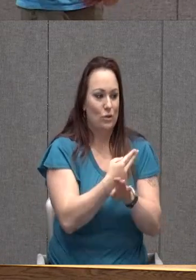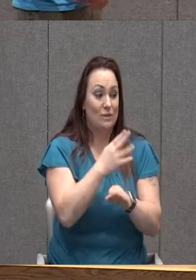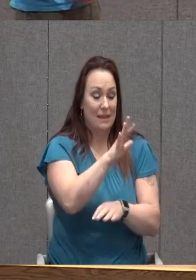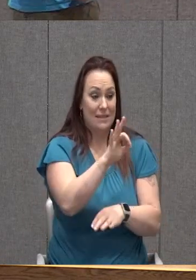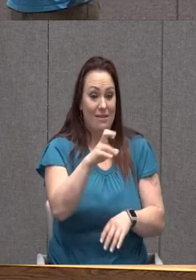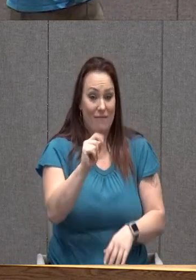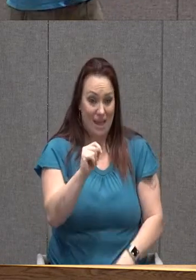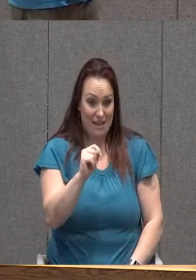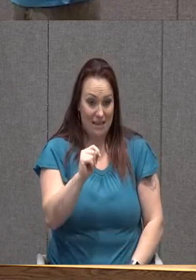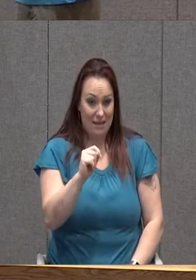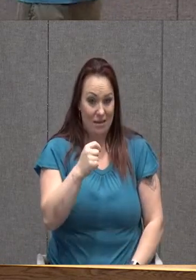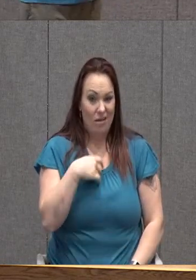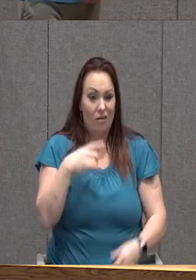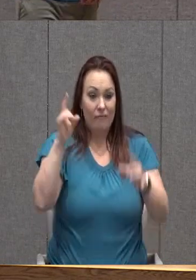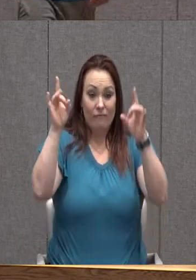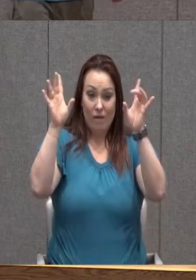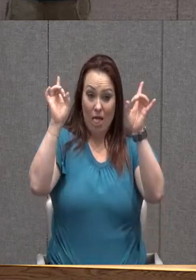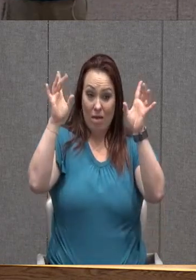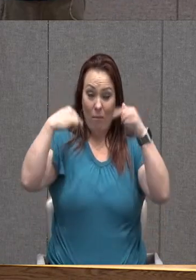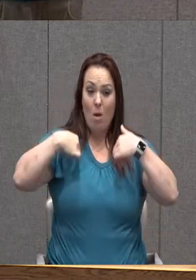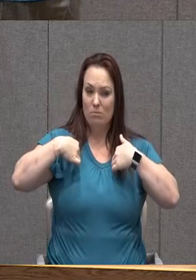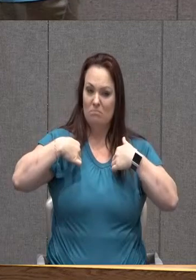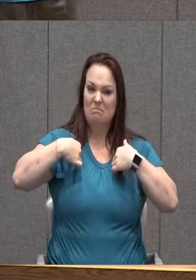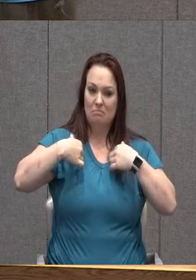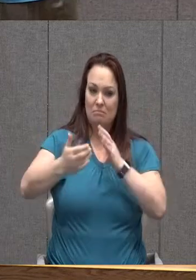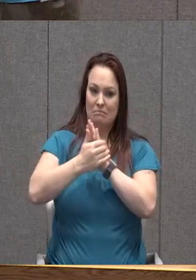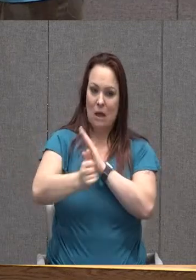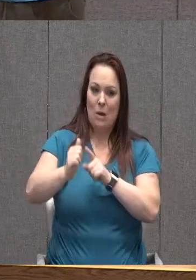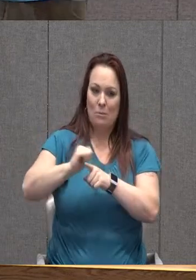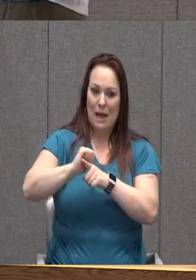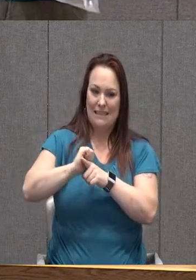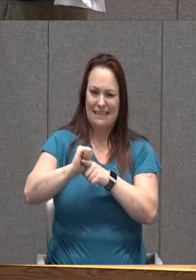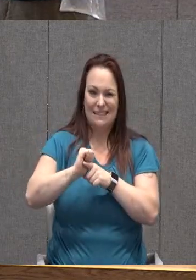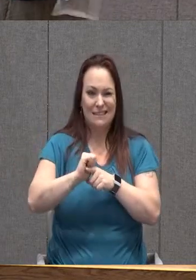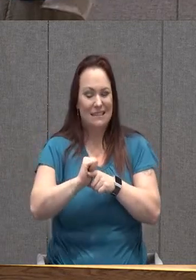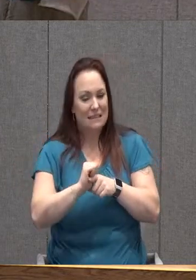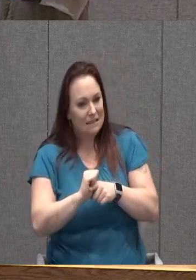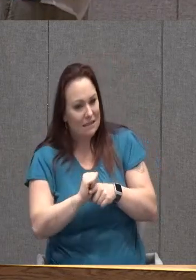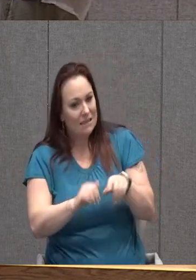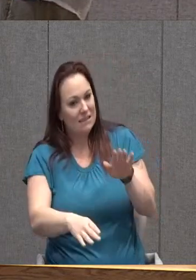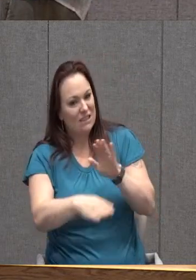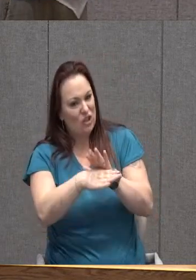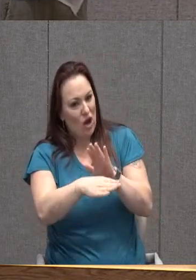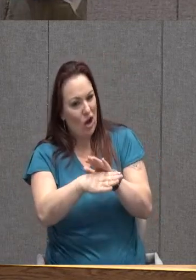Volleyball I've had a little bit more practice now, soccer skills can sometimes be a little bit hard for me,